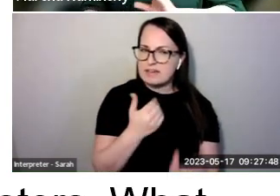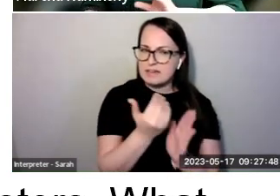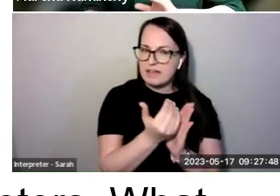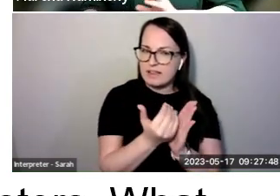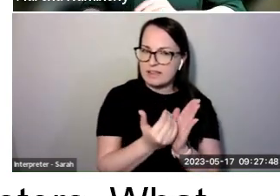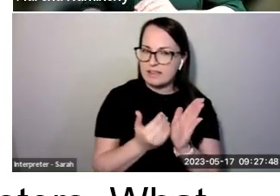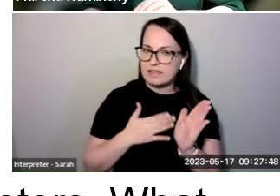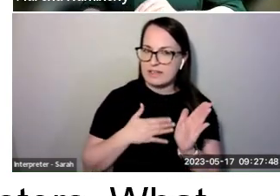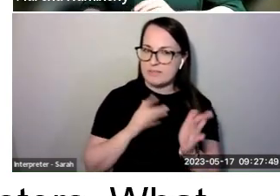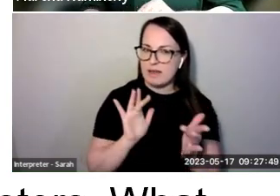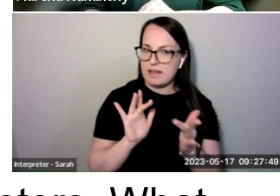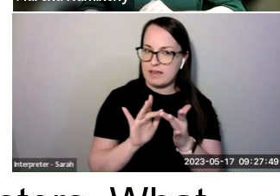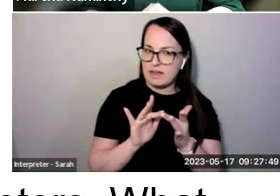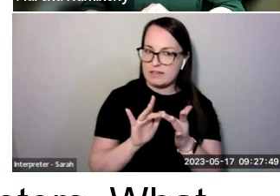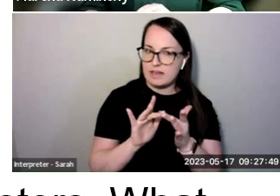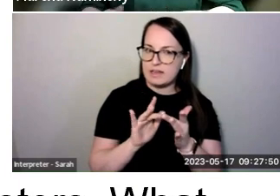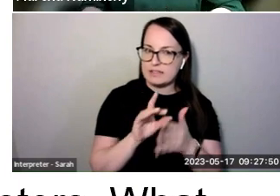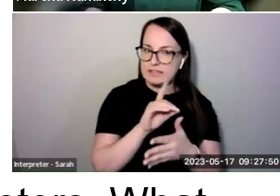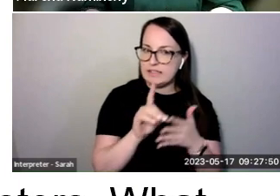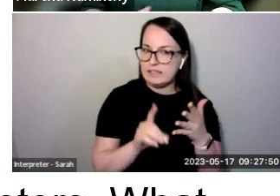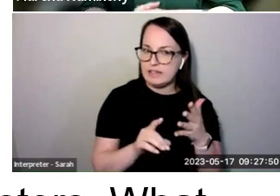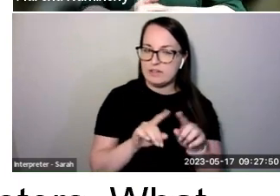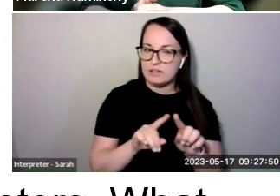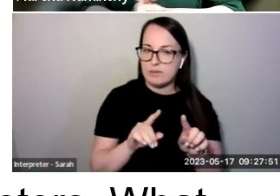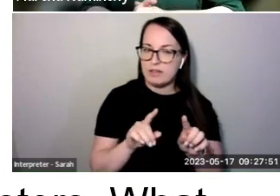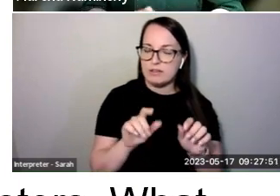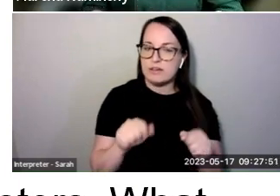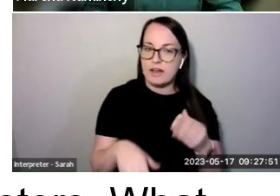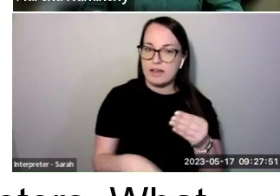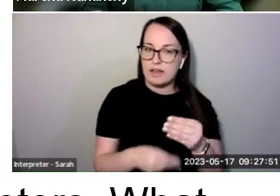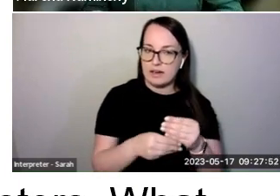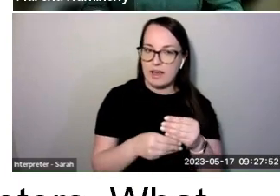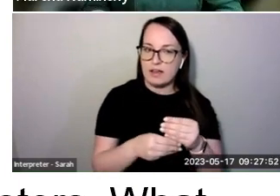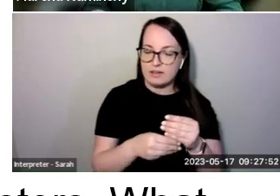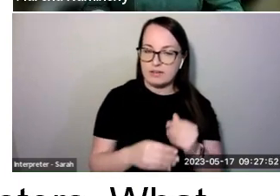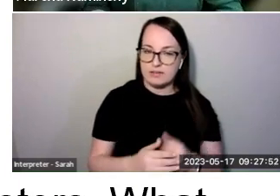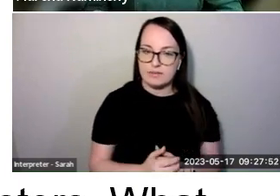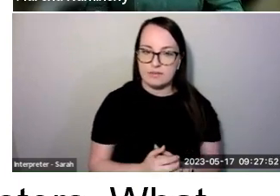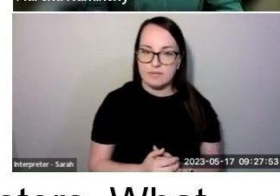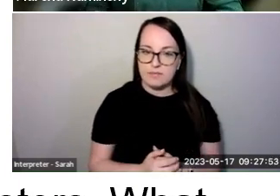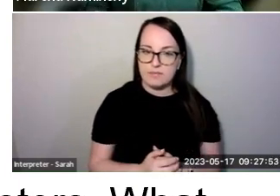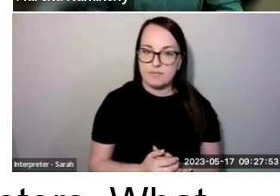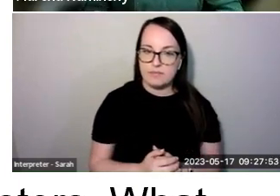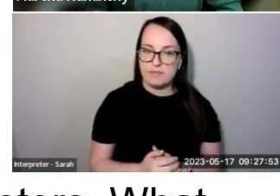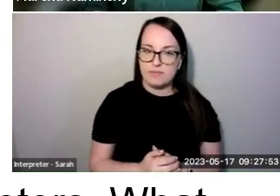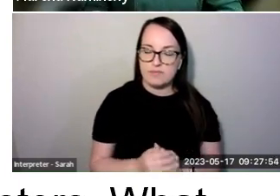I don't believe I listed my contact